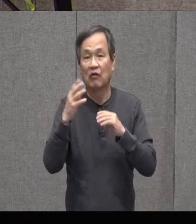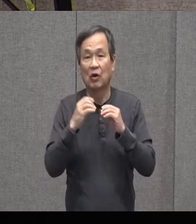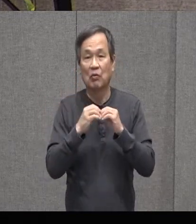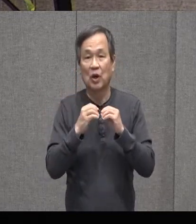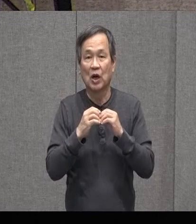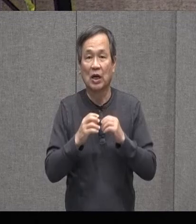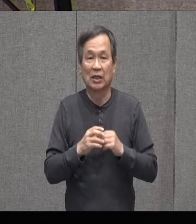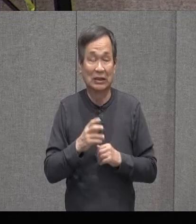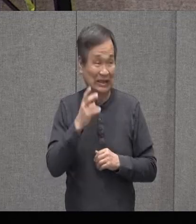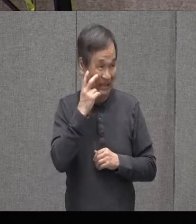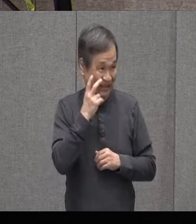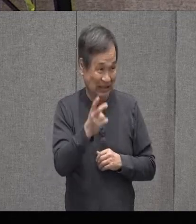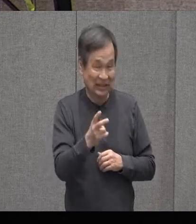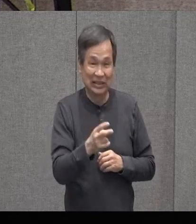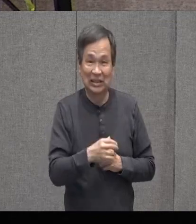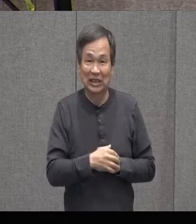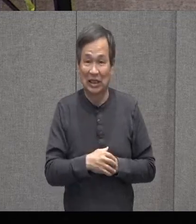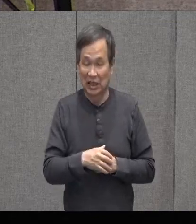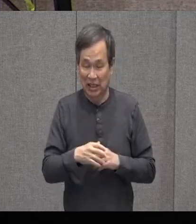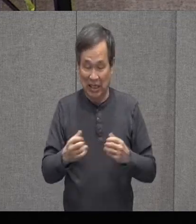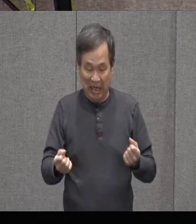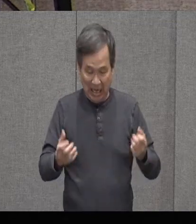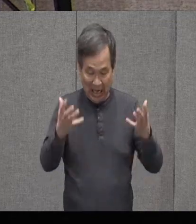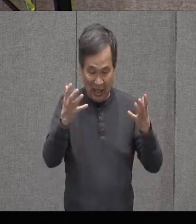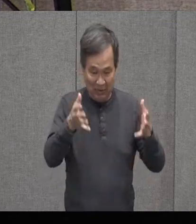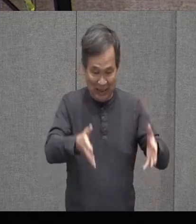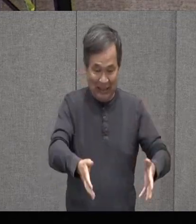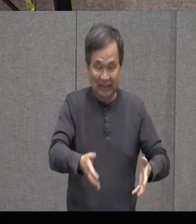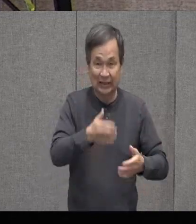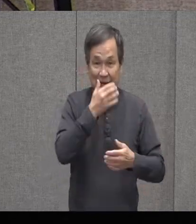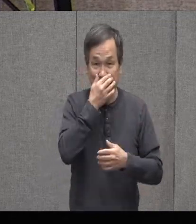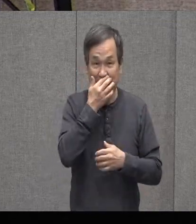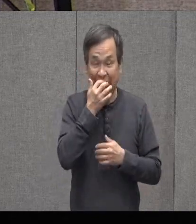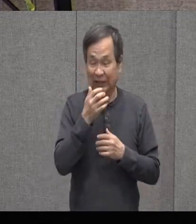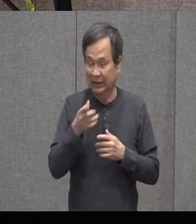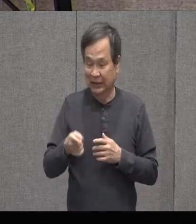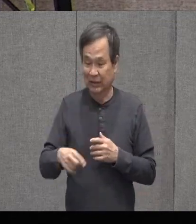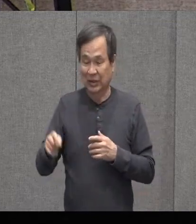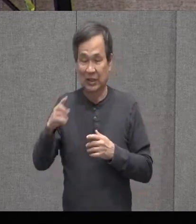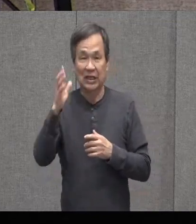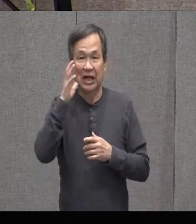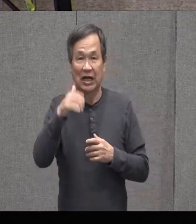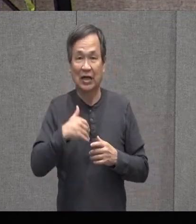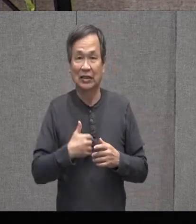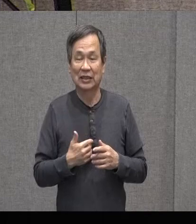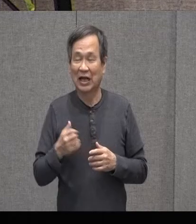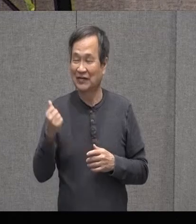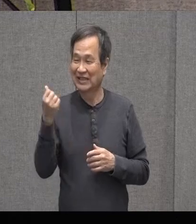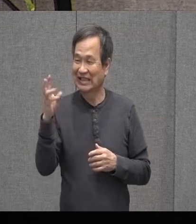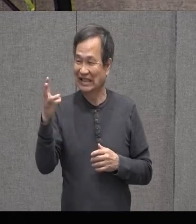And you can you tell how many altogether now I have doubling that eight? I have 16.